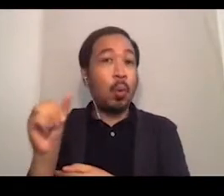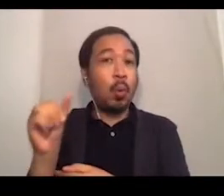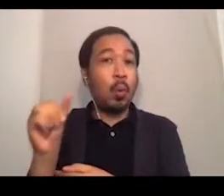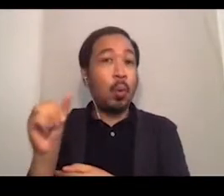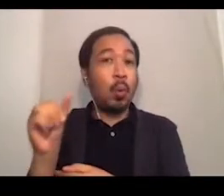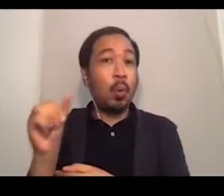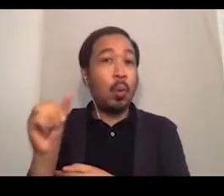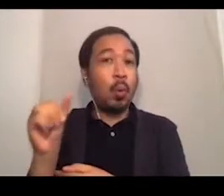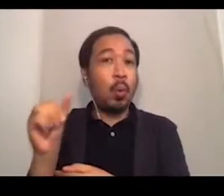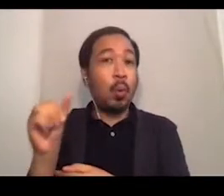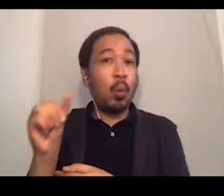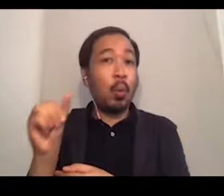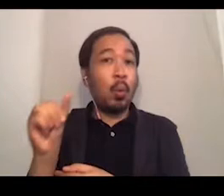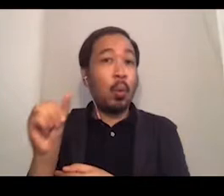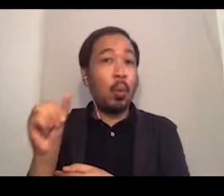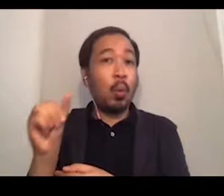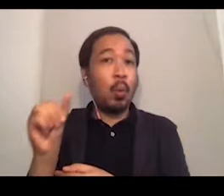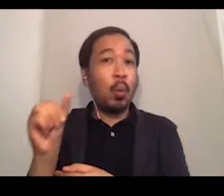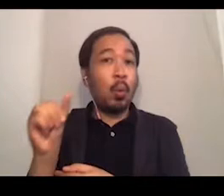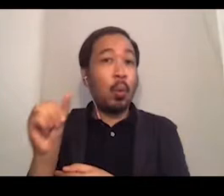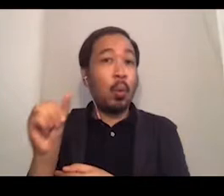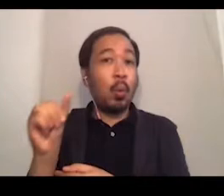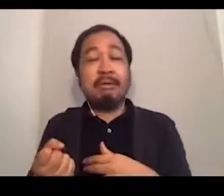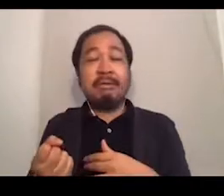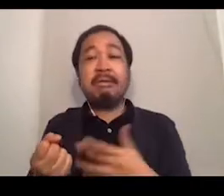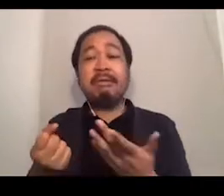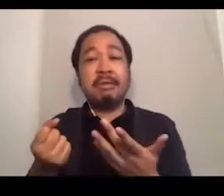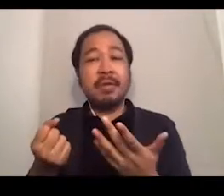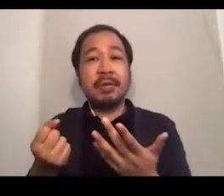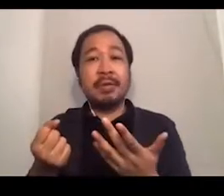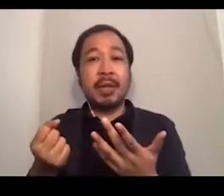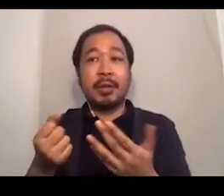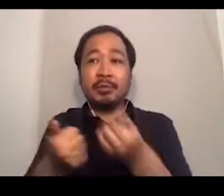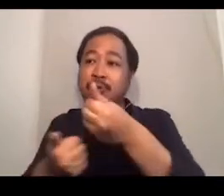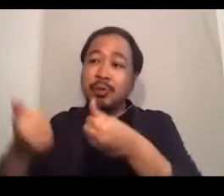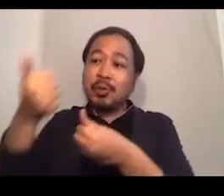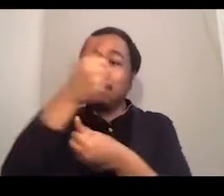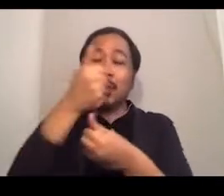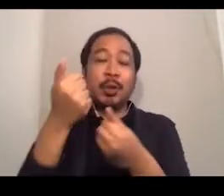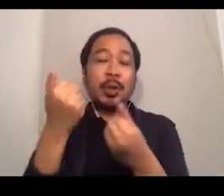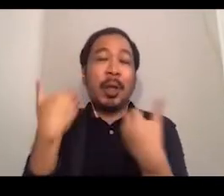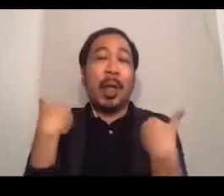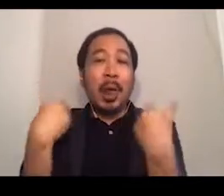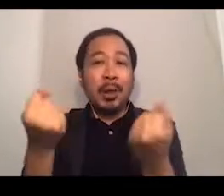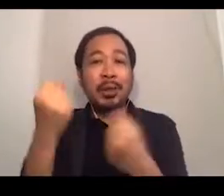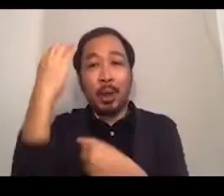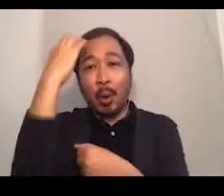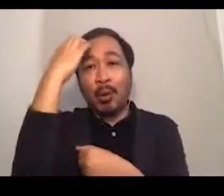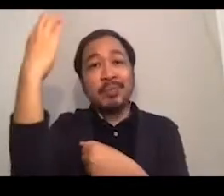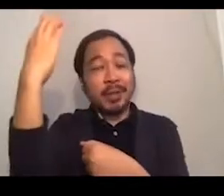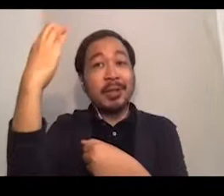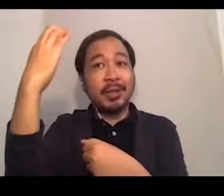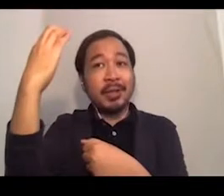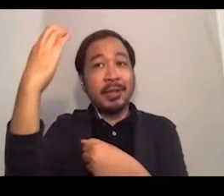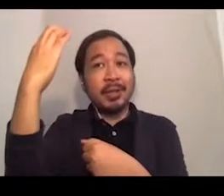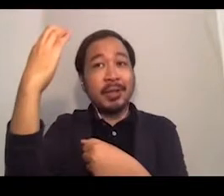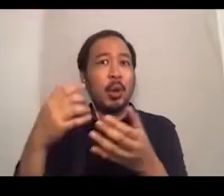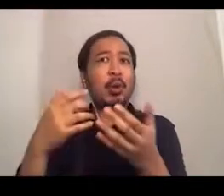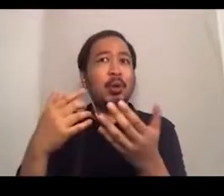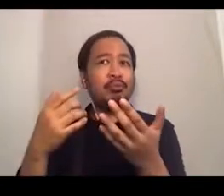So that is why we have decided to implement our outreach programme, beginning from next week.